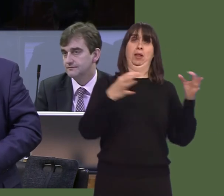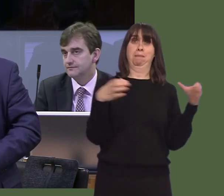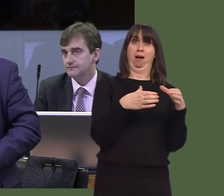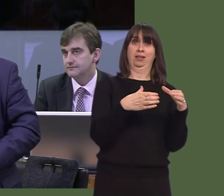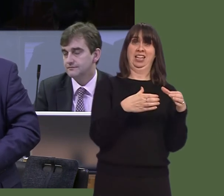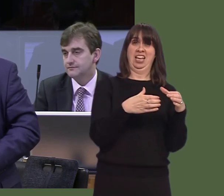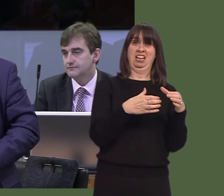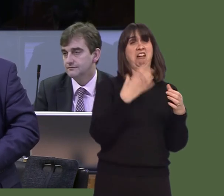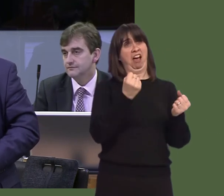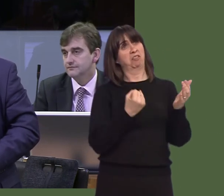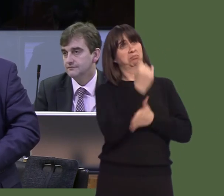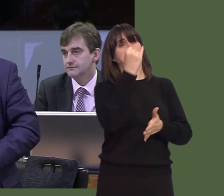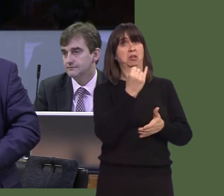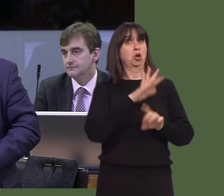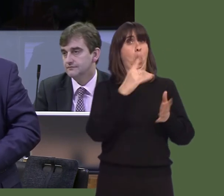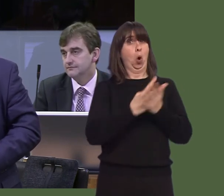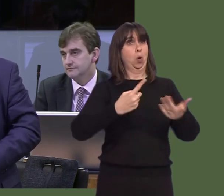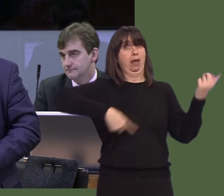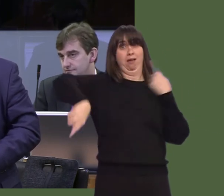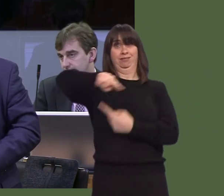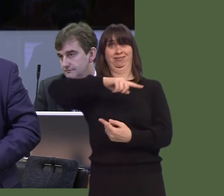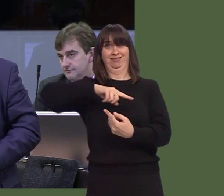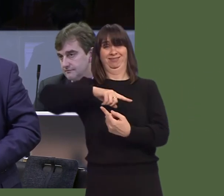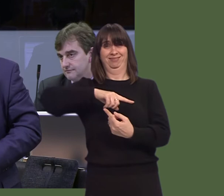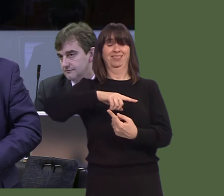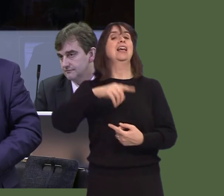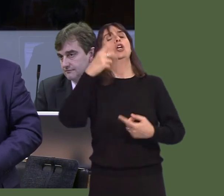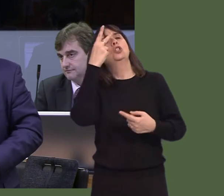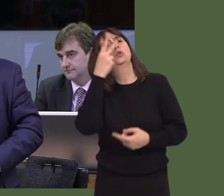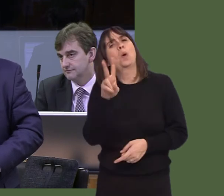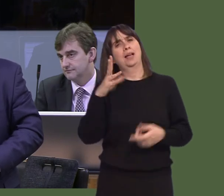sentences, and that means that they are moved further away from their families and support